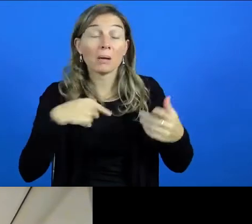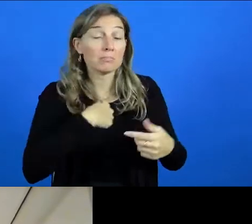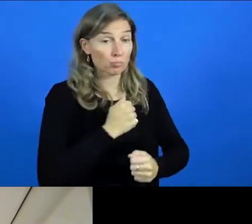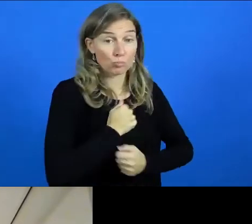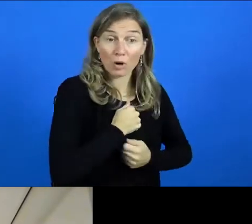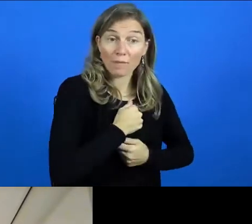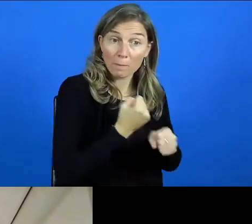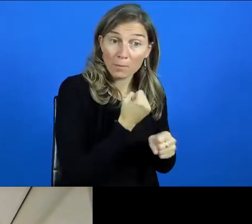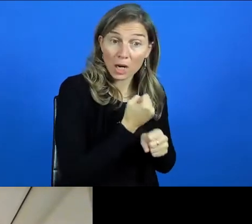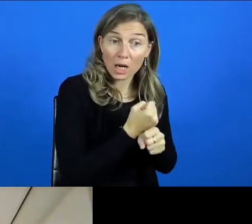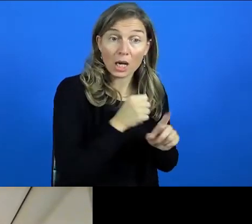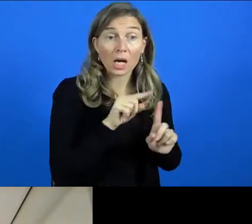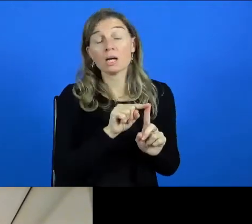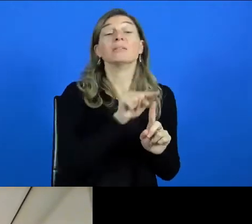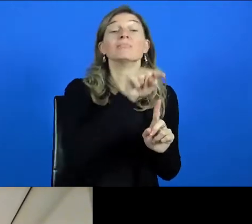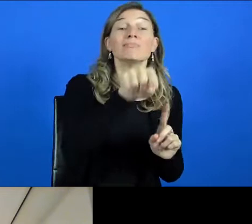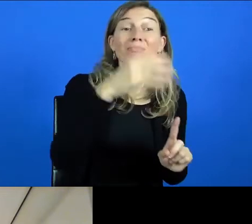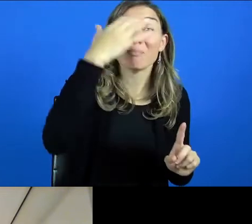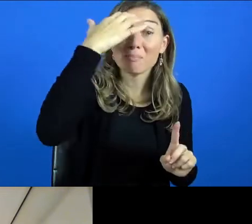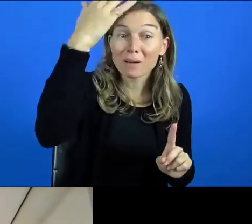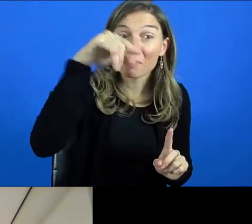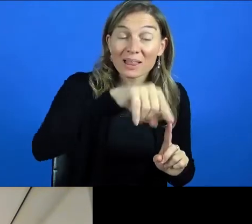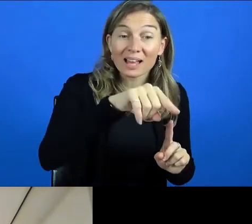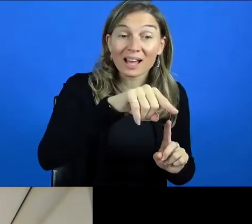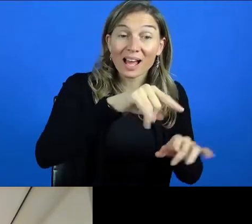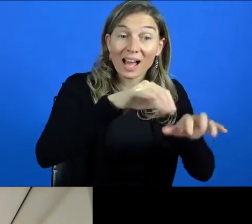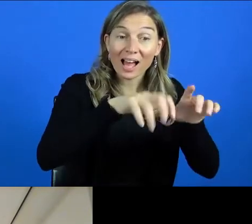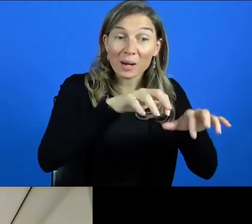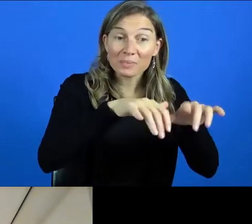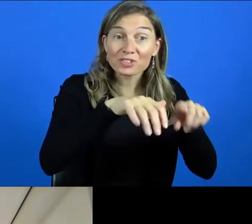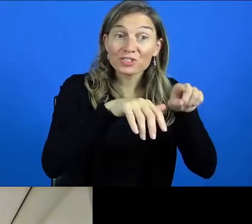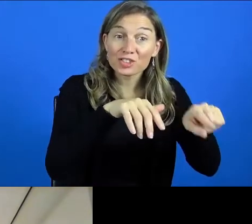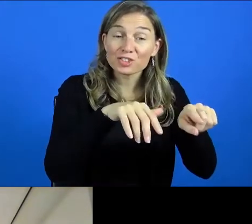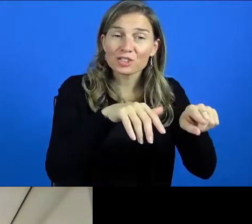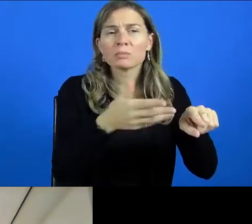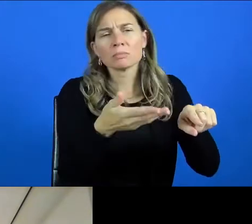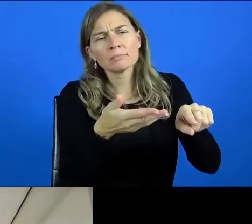and go to the public administration you can bring with you some interests